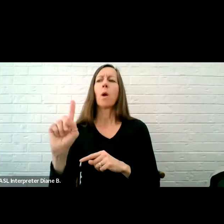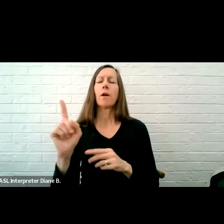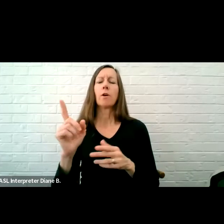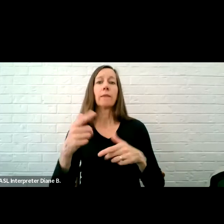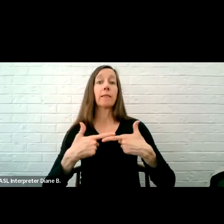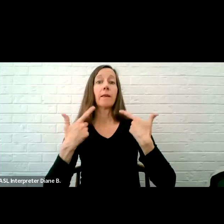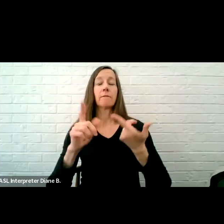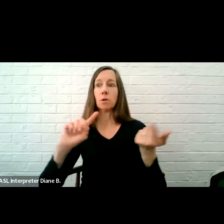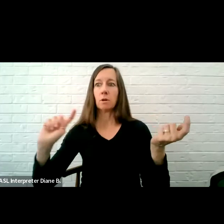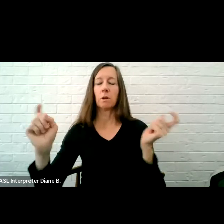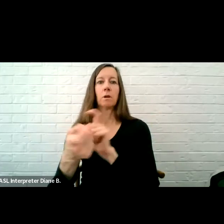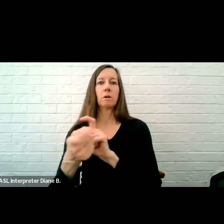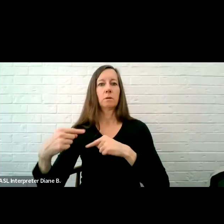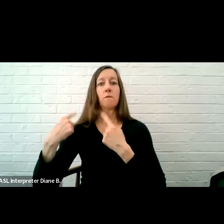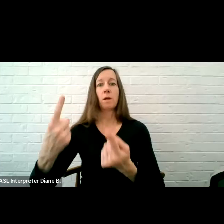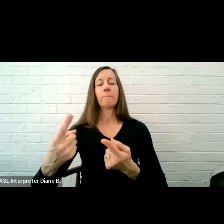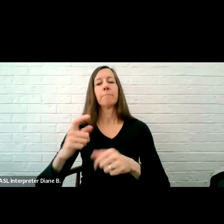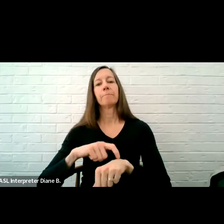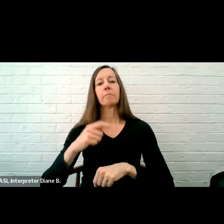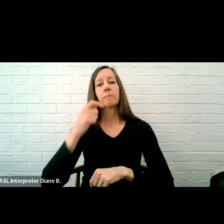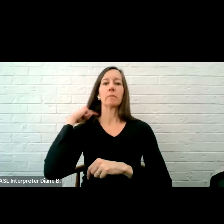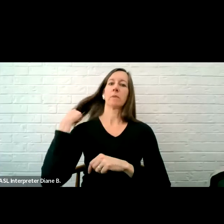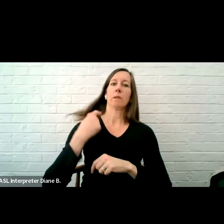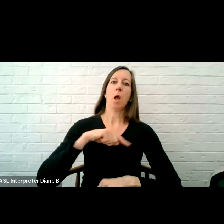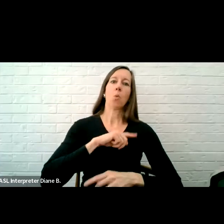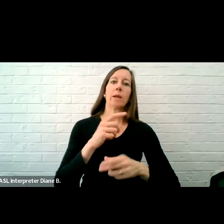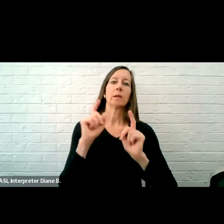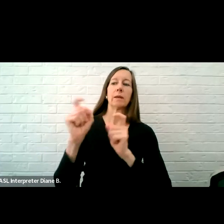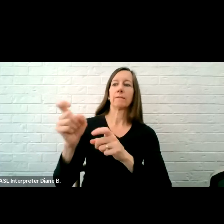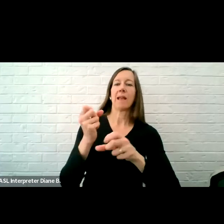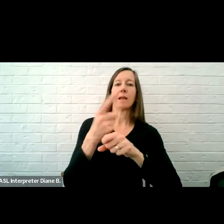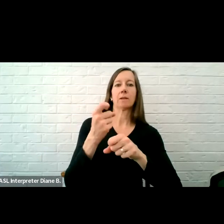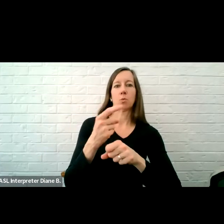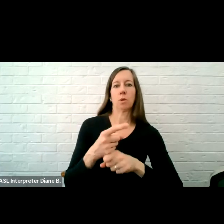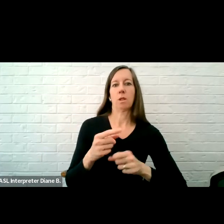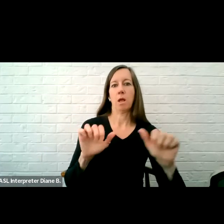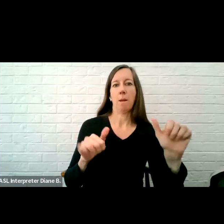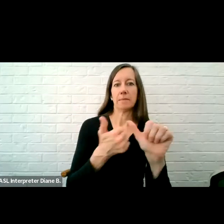We also provide annual updates on the number of people with Idd waiting for Medicaid, Hcbs.